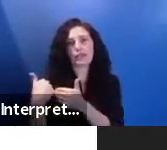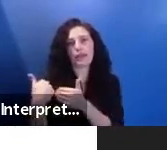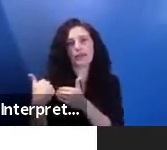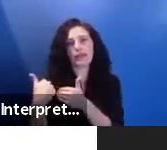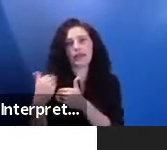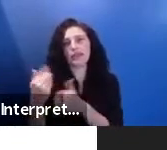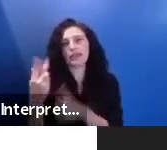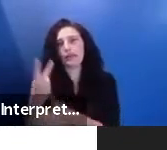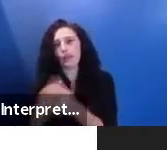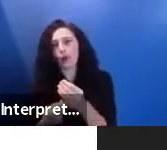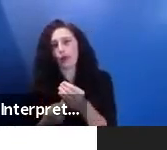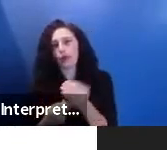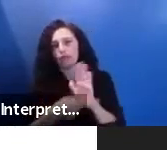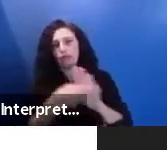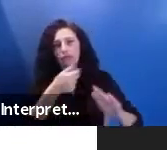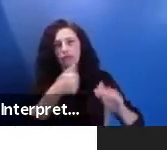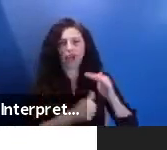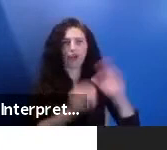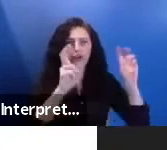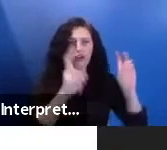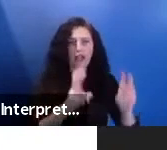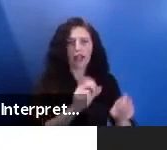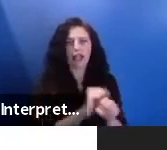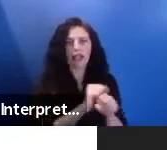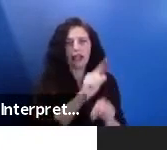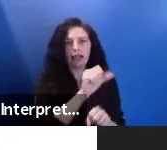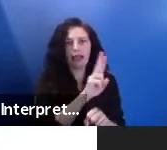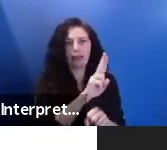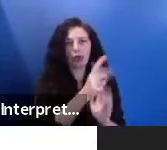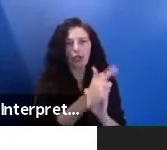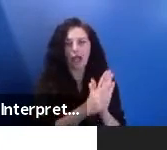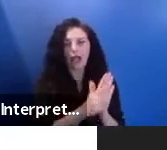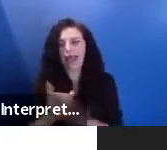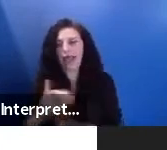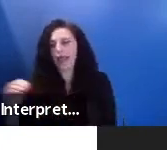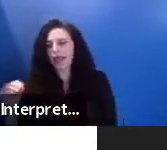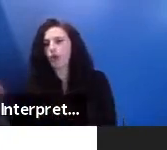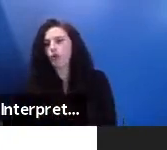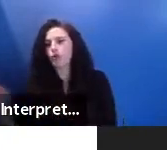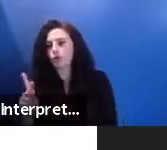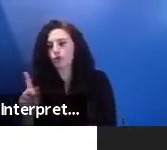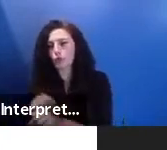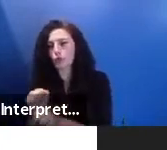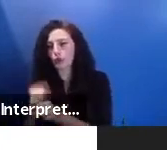both under labor law and also under the Return to Work Agreement. If you feel unsafe on the set,